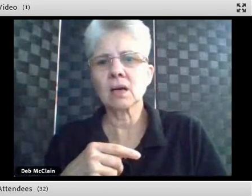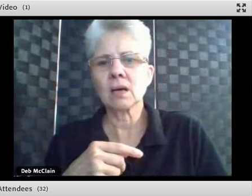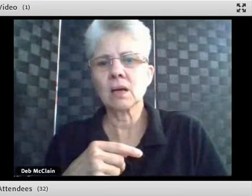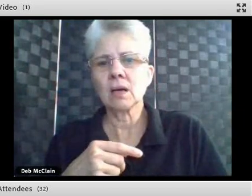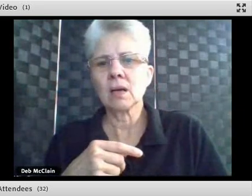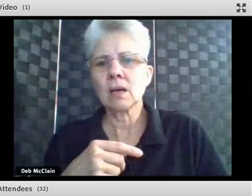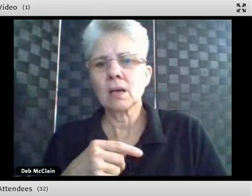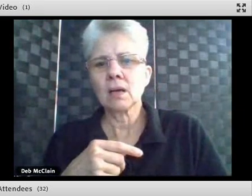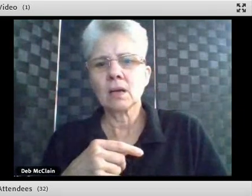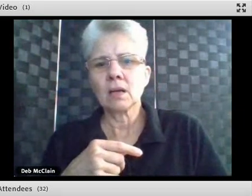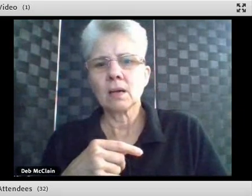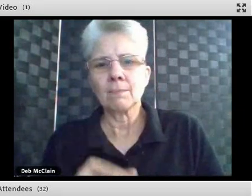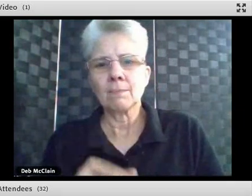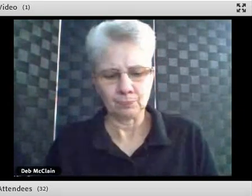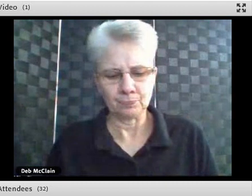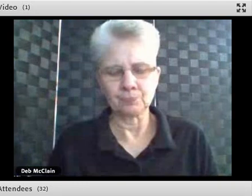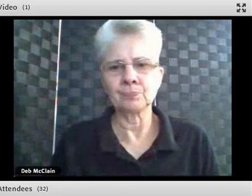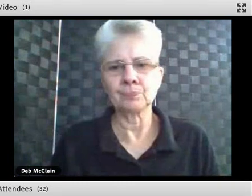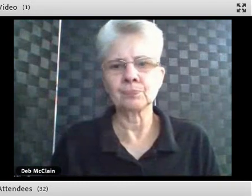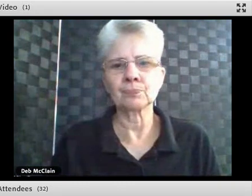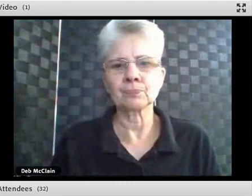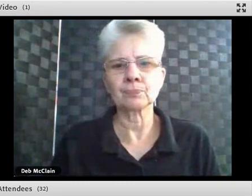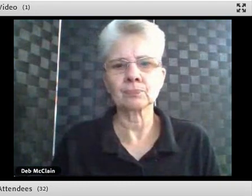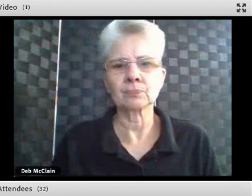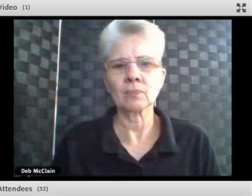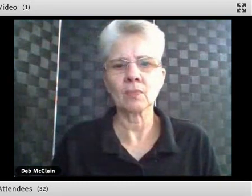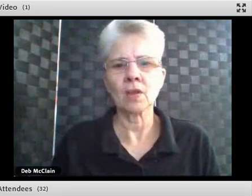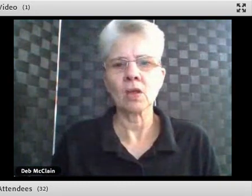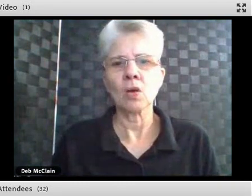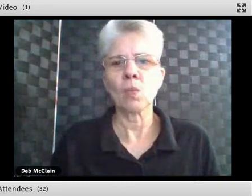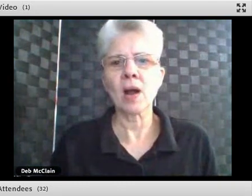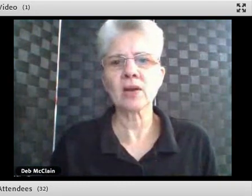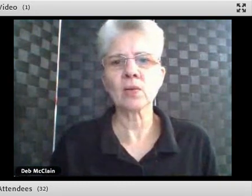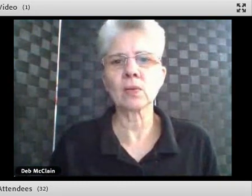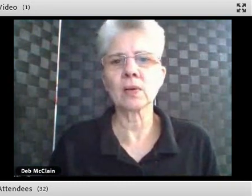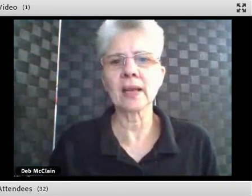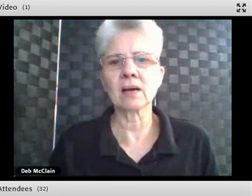now you have more that you need to preserve long-term. You have more digital files.